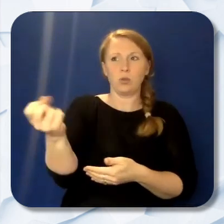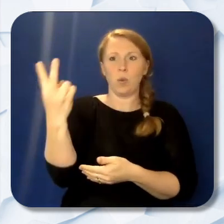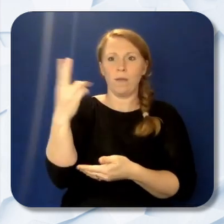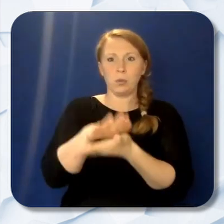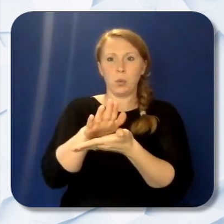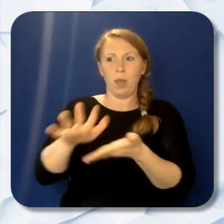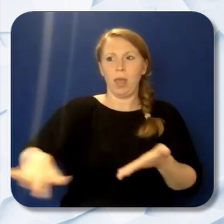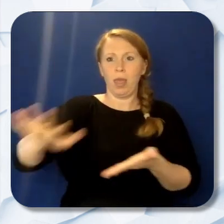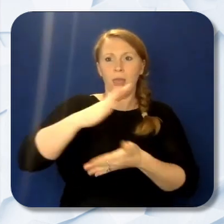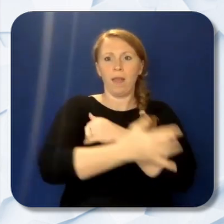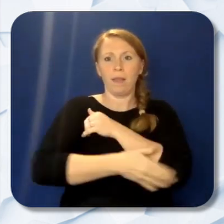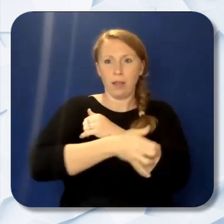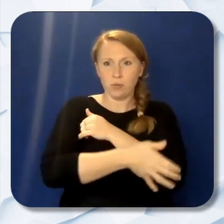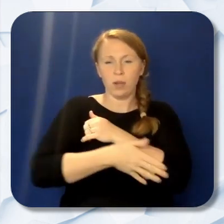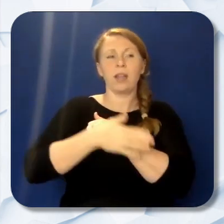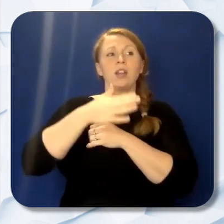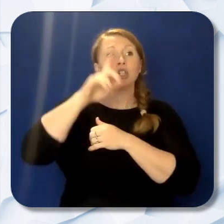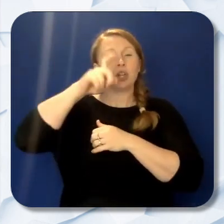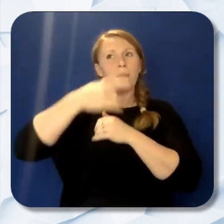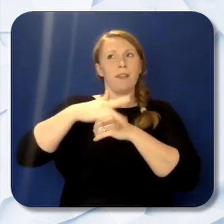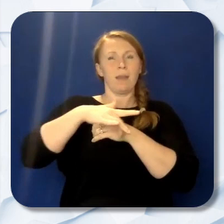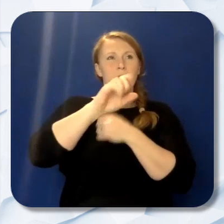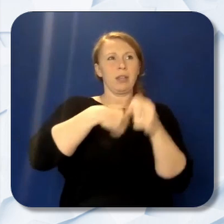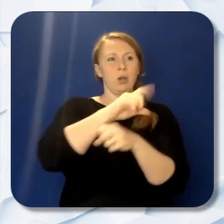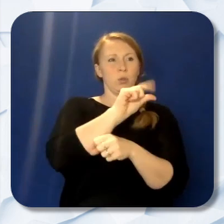and that should be available in two thousand and twenty-three, and so we have more information. We